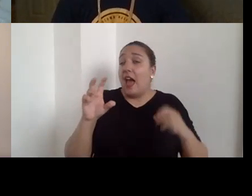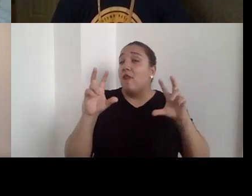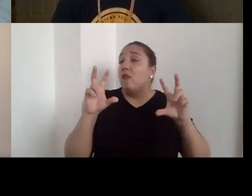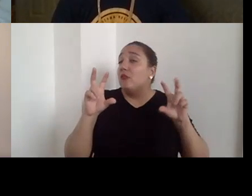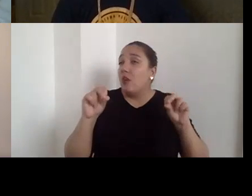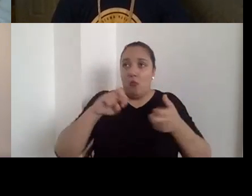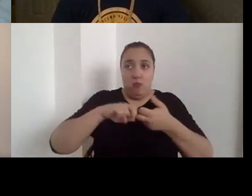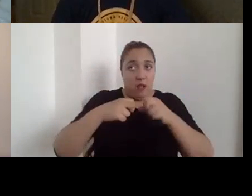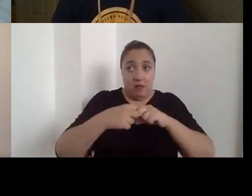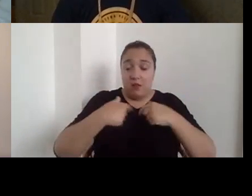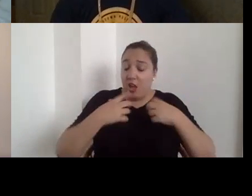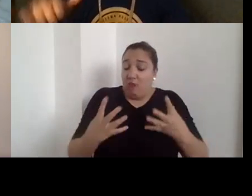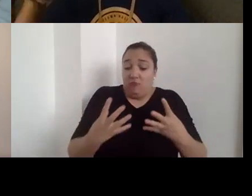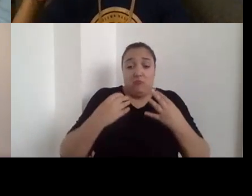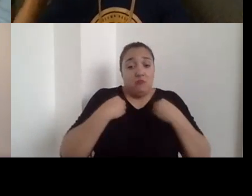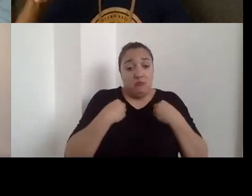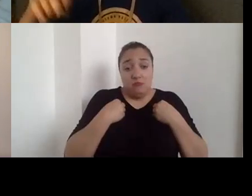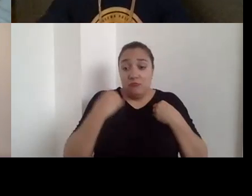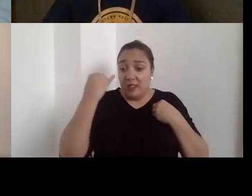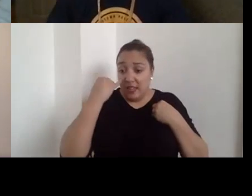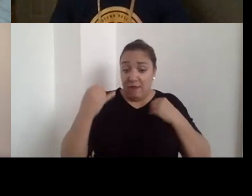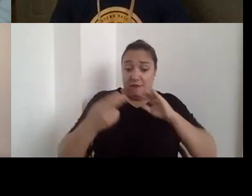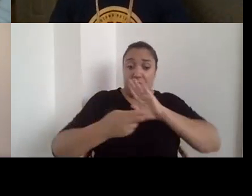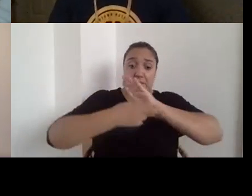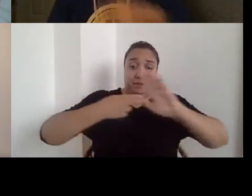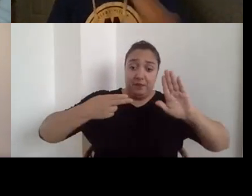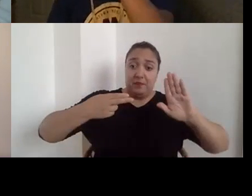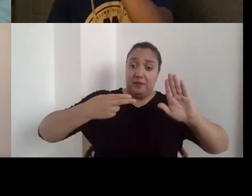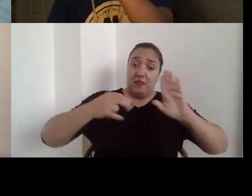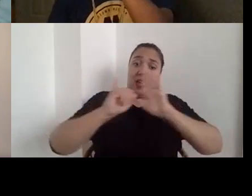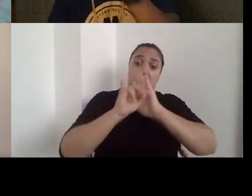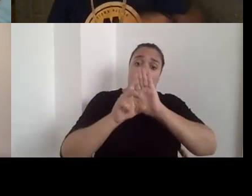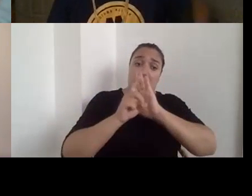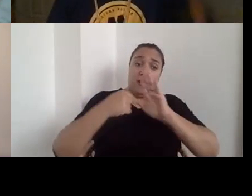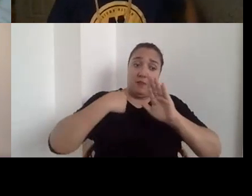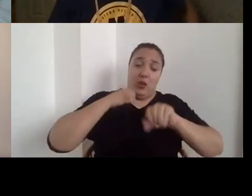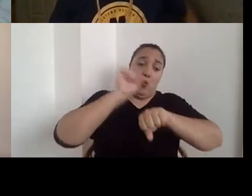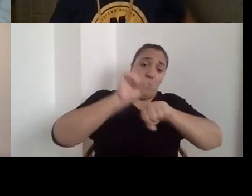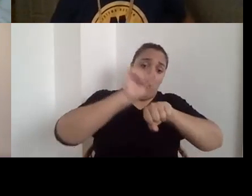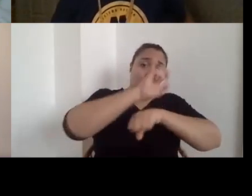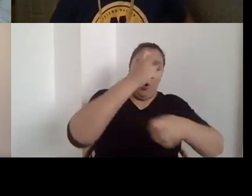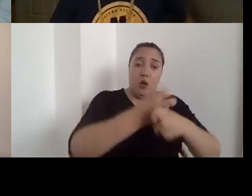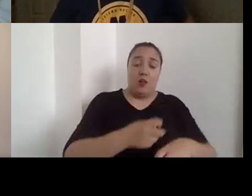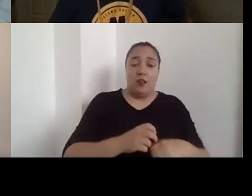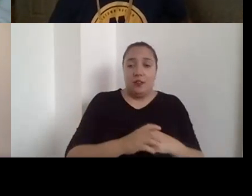I make no apologies about that. My grief has been I don't have any work to do.